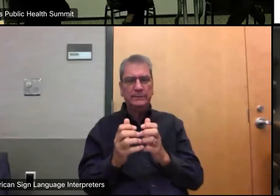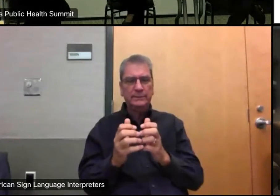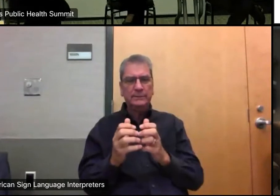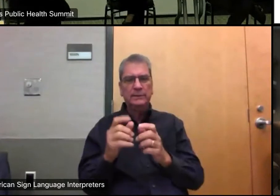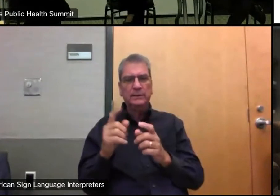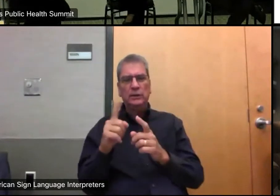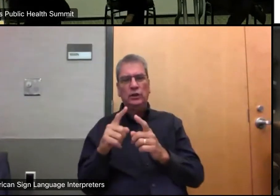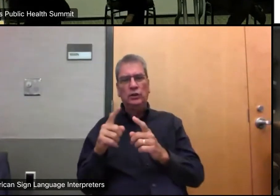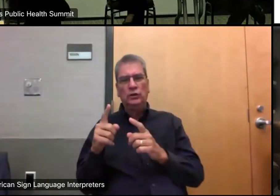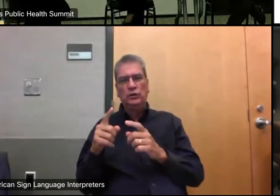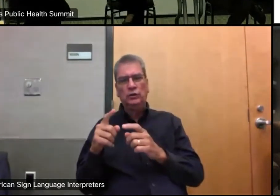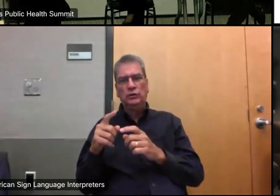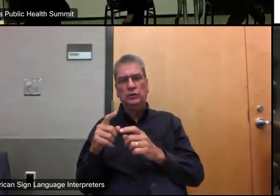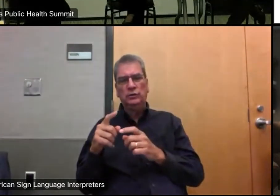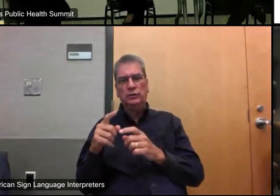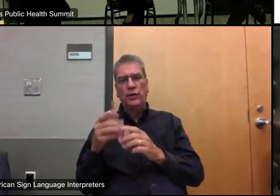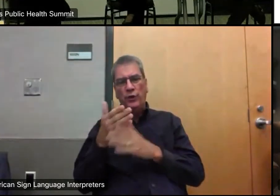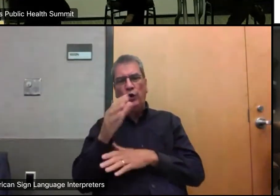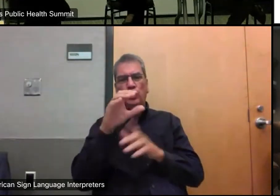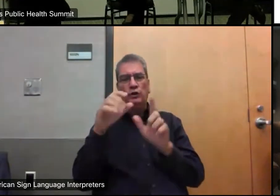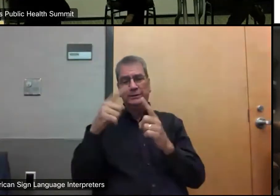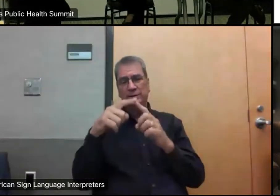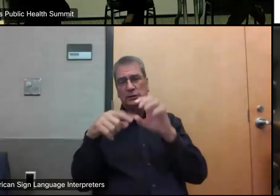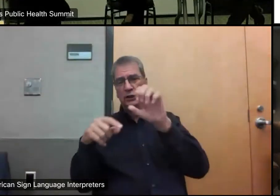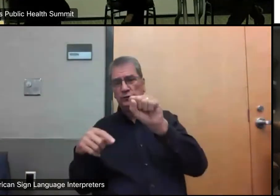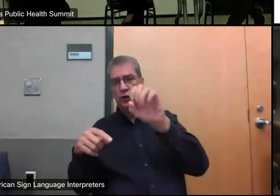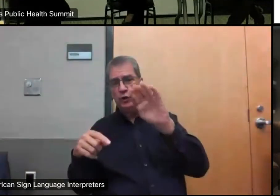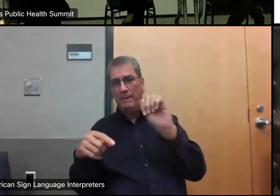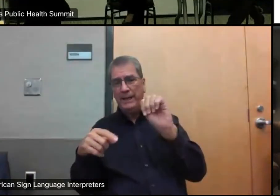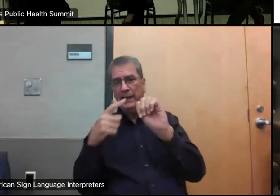like that, we put out through our social media, or some of our other campaigns, a little more